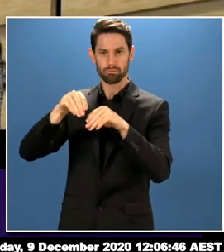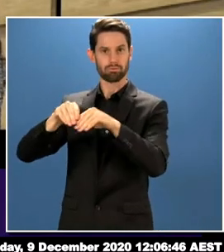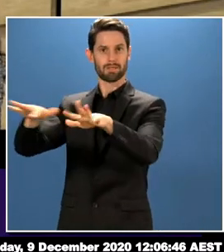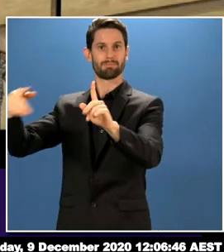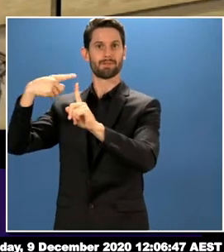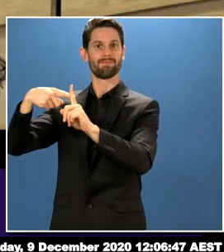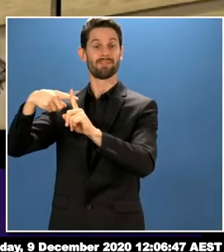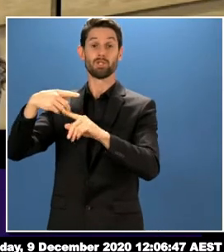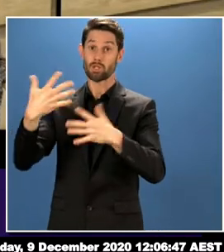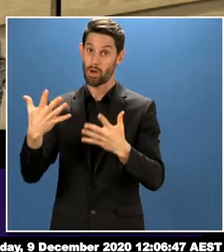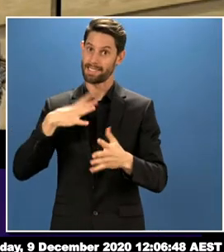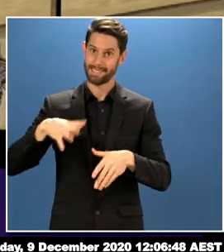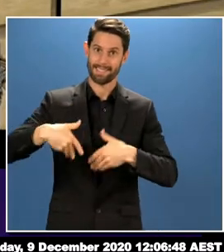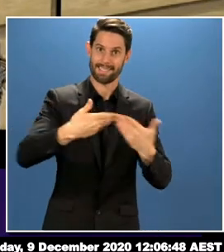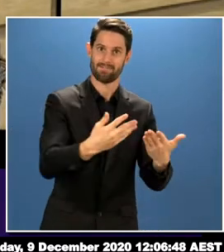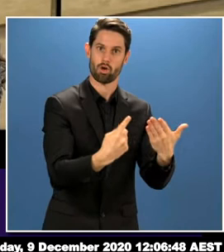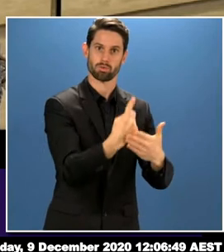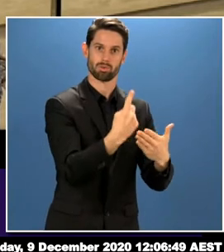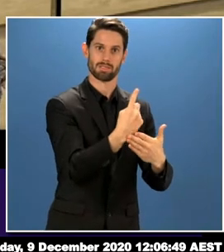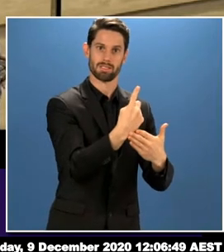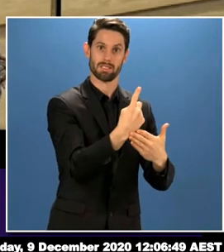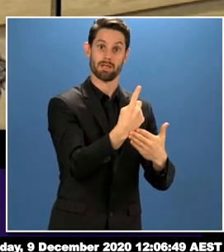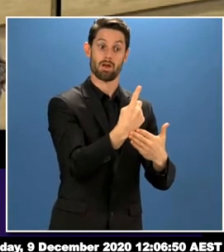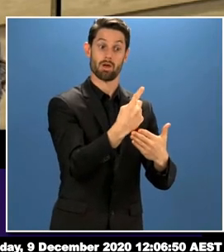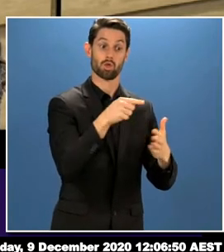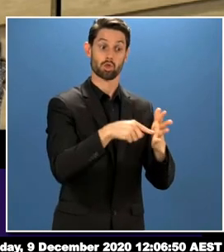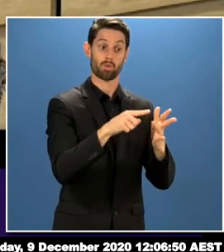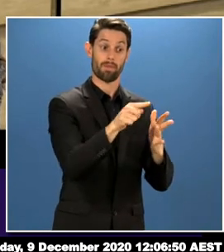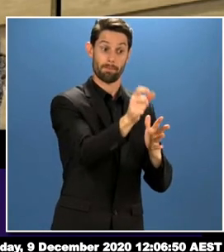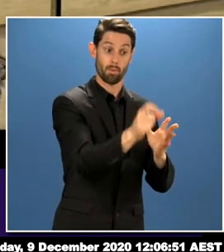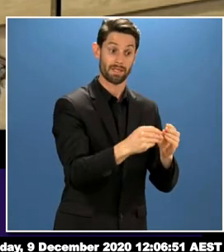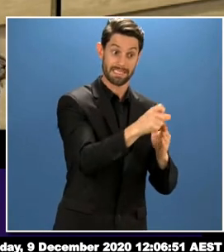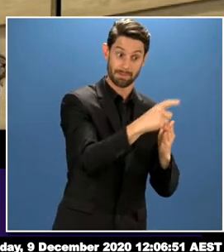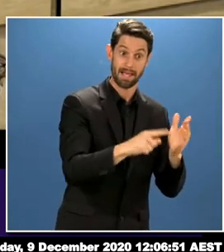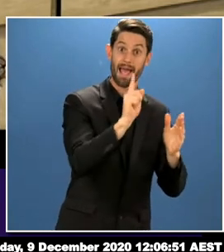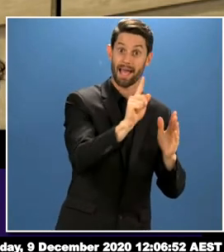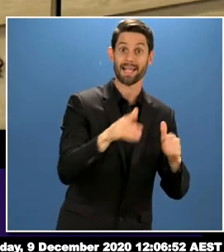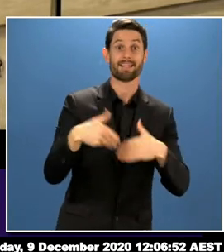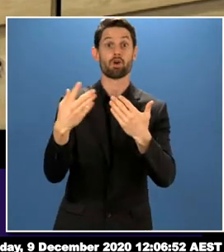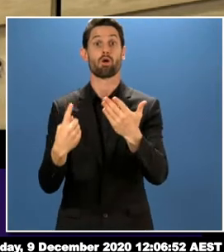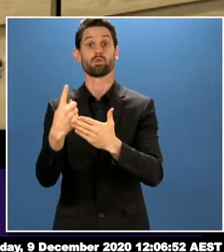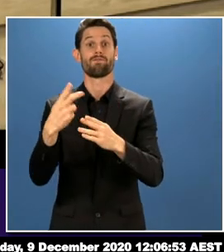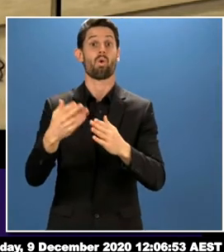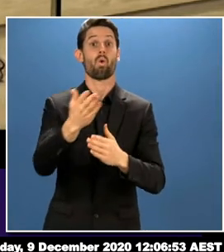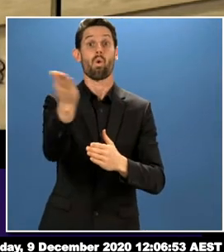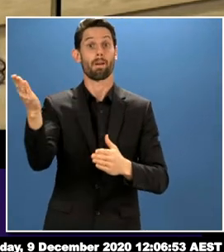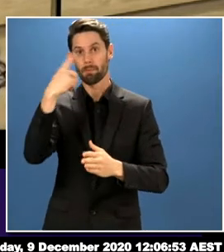to get that attitudinal change going. Thank you very much, Mr Pini.